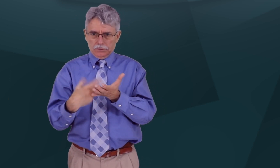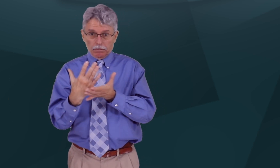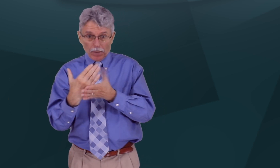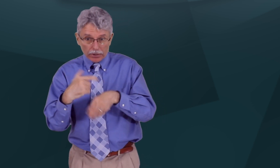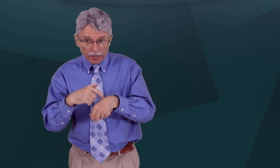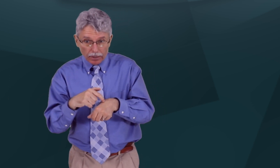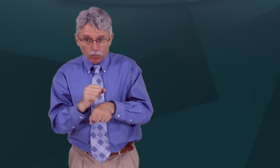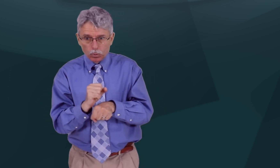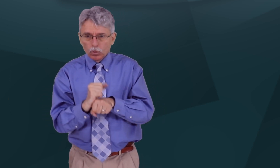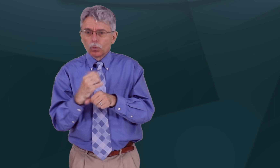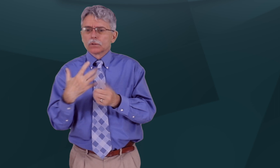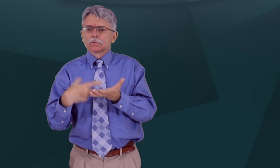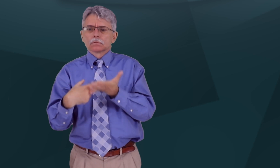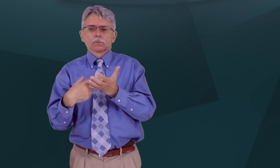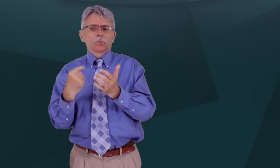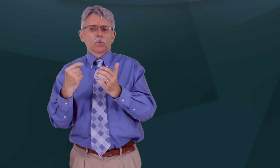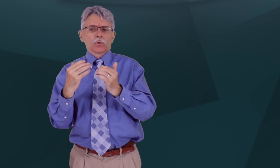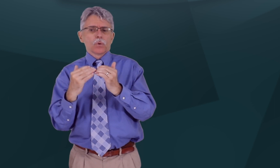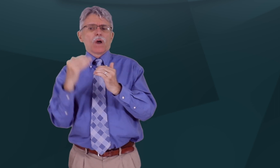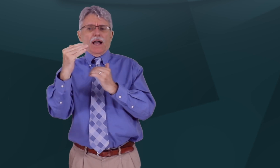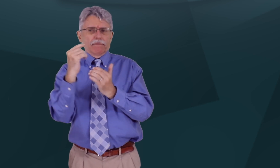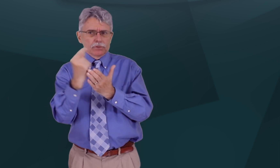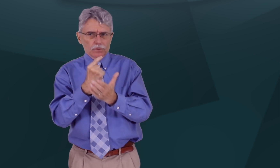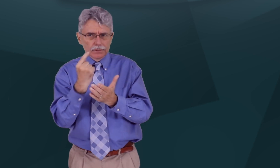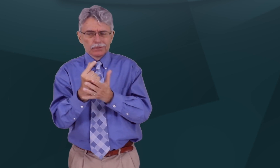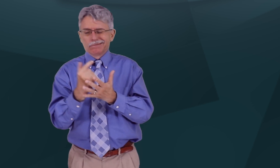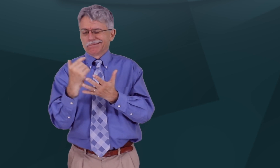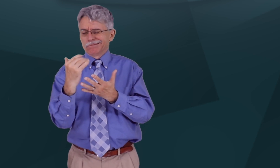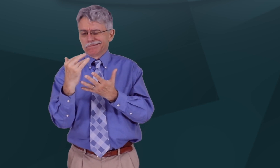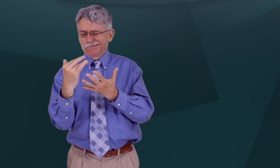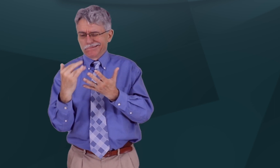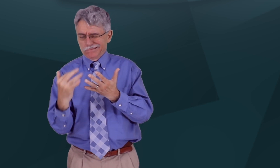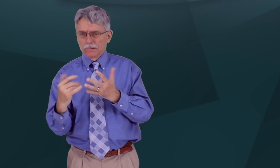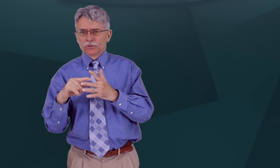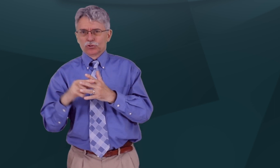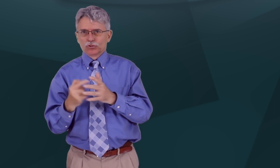We want to start that conversation. We want to start talking about part-time work,